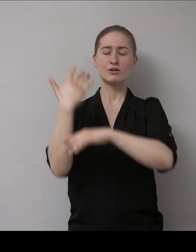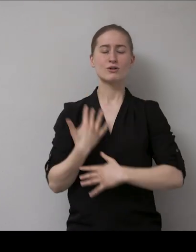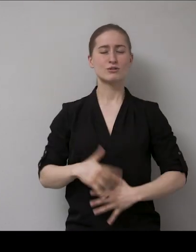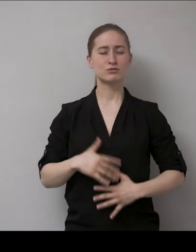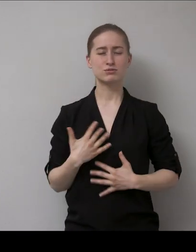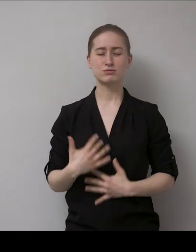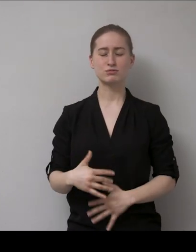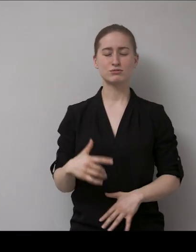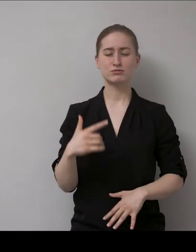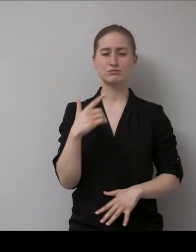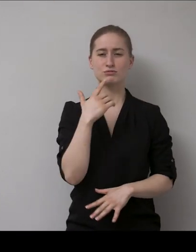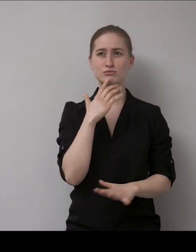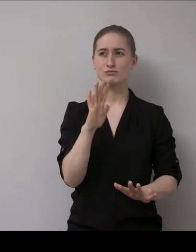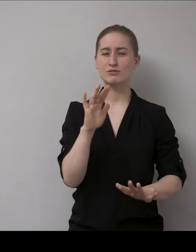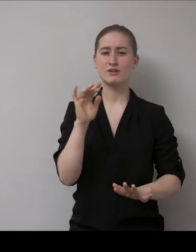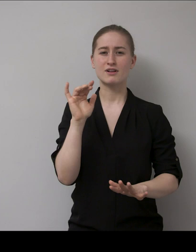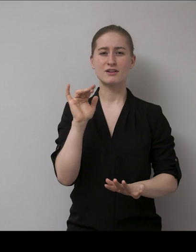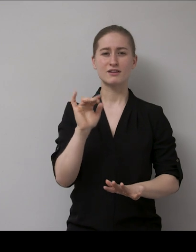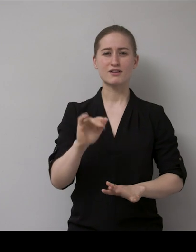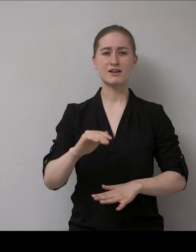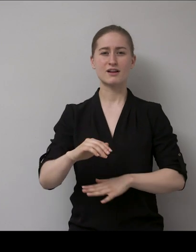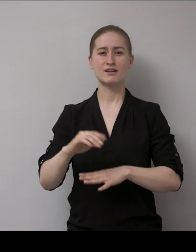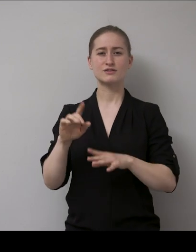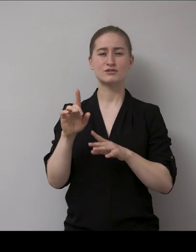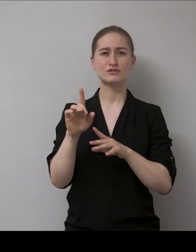O say does that